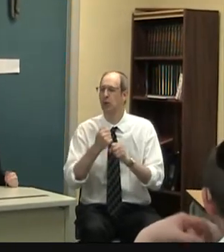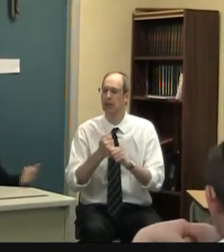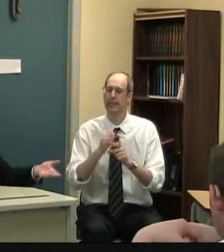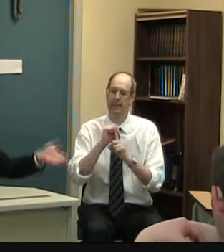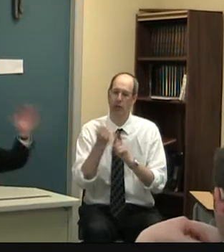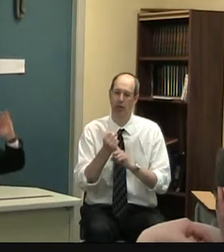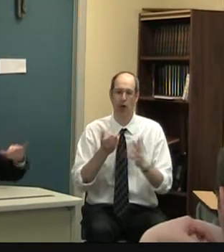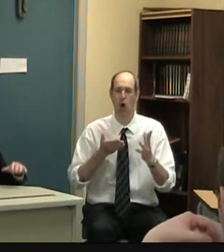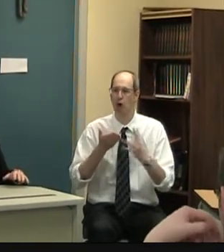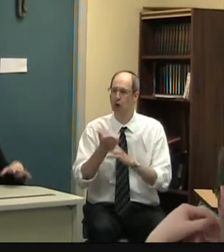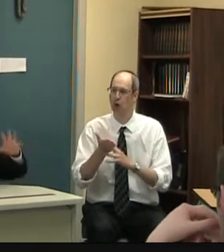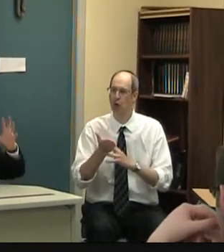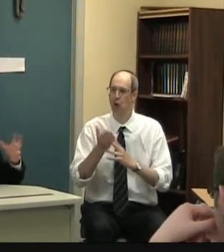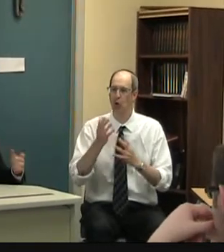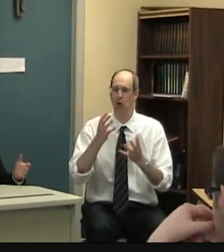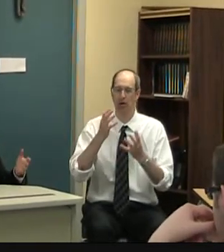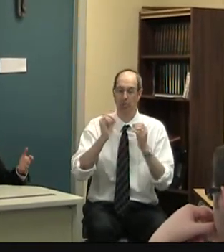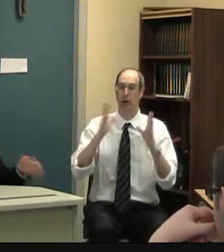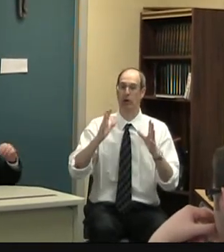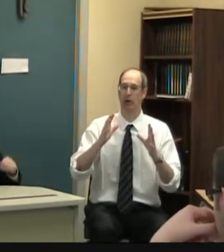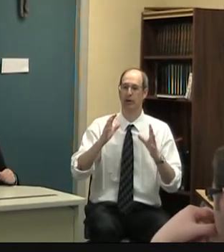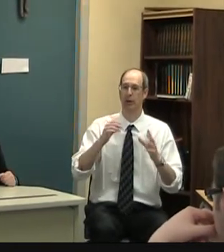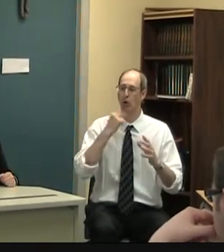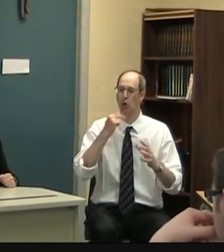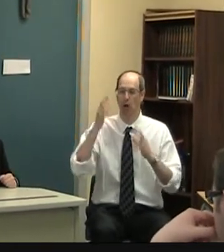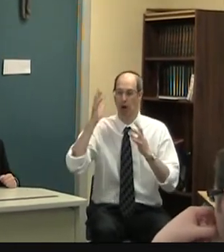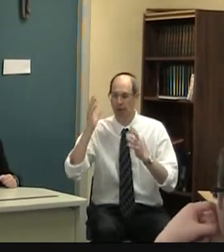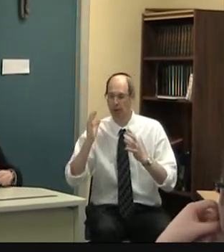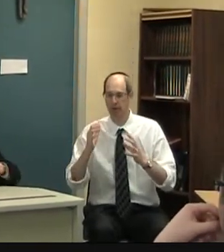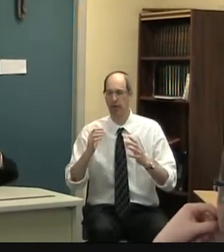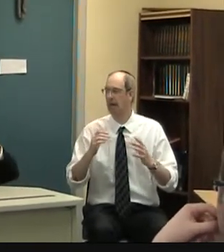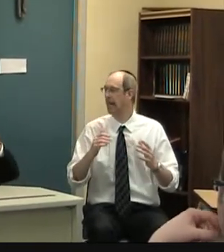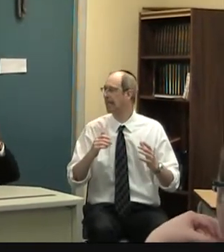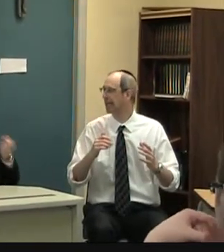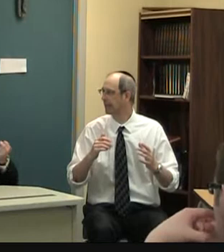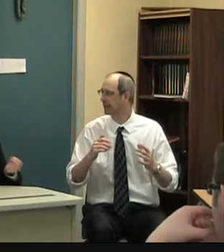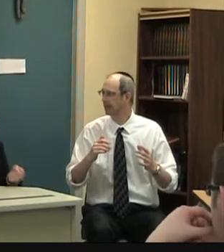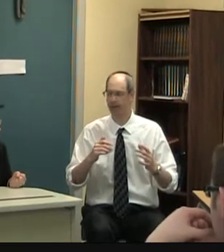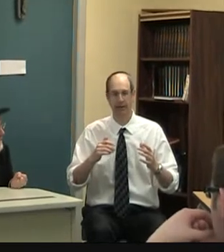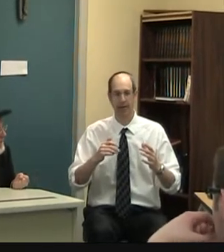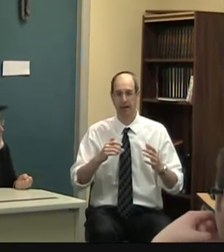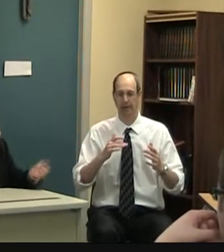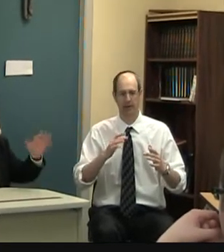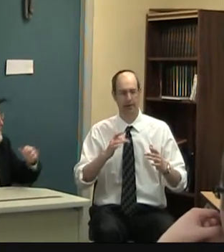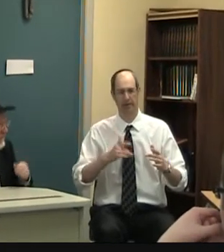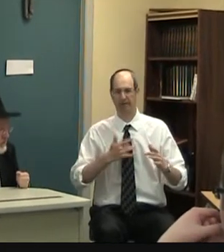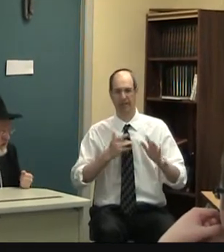Through chaos of rockin through miracles through cafe lame hockey gigas it became so palpably obvious that there is a college bar